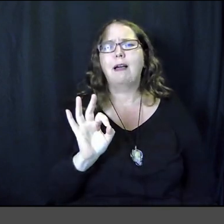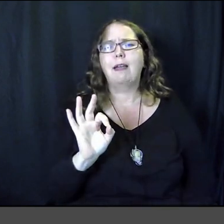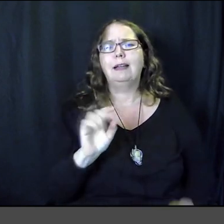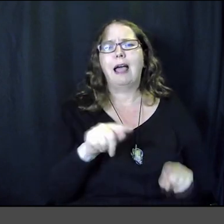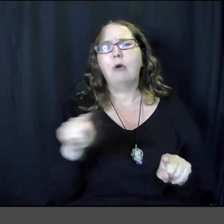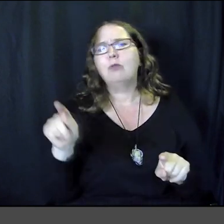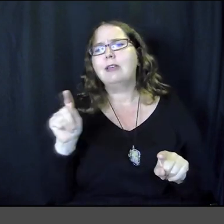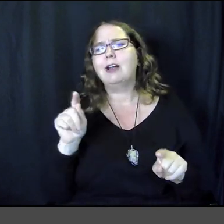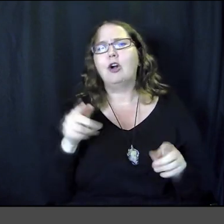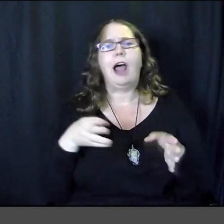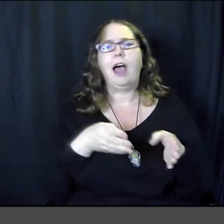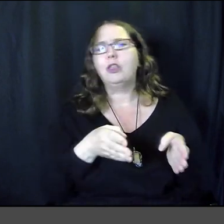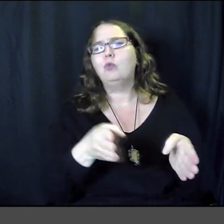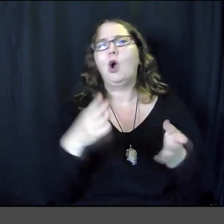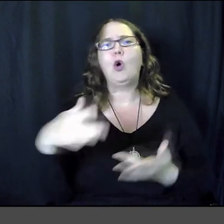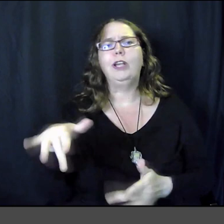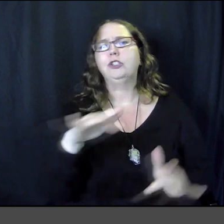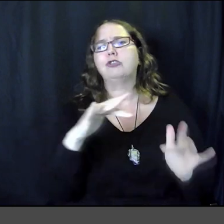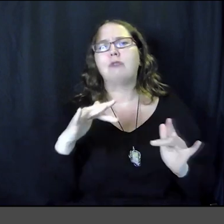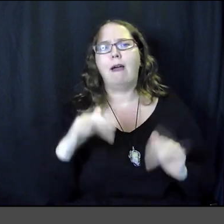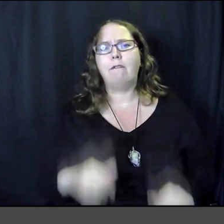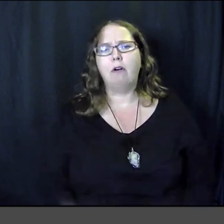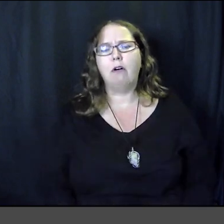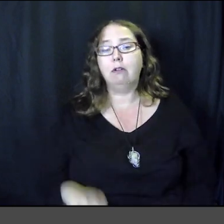YOU KNOW, CAROL, I'LL CALL THE ROAD, BOTH YOUR CLASSROOM,